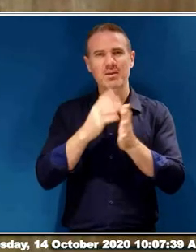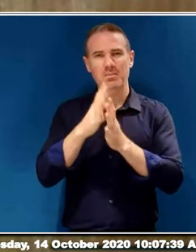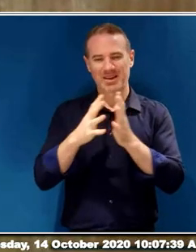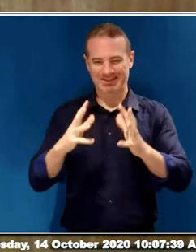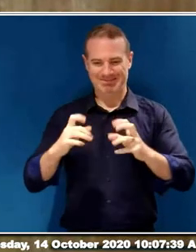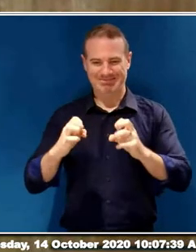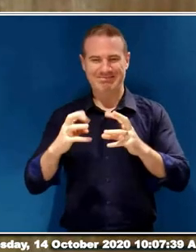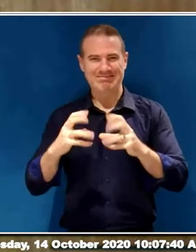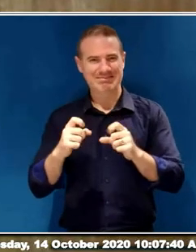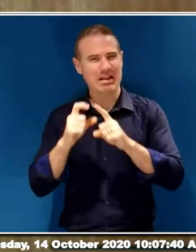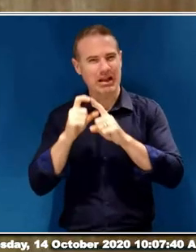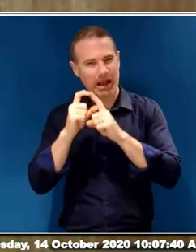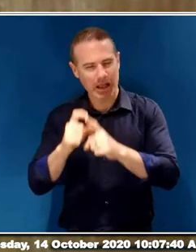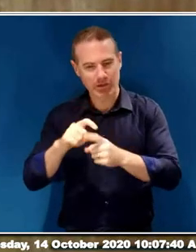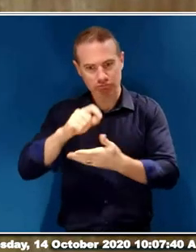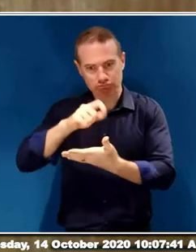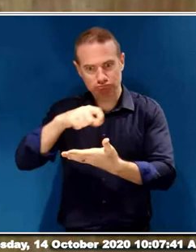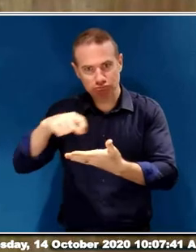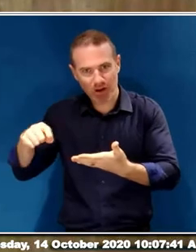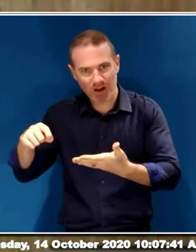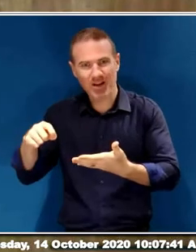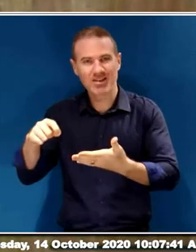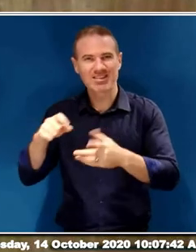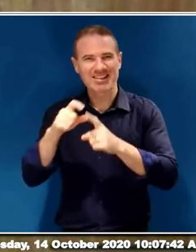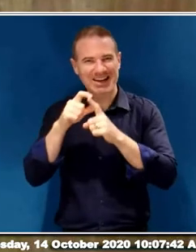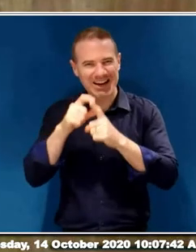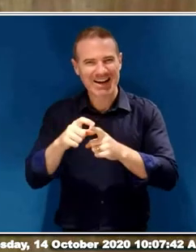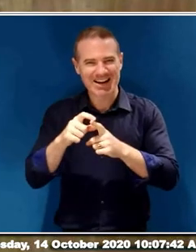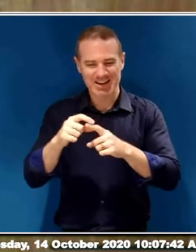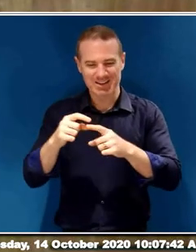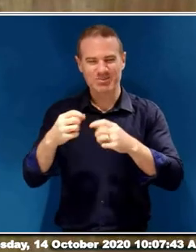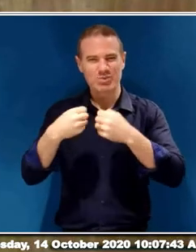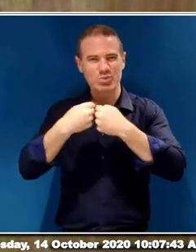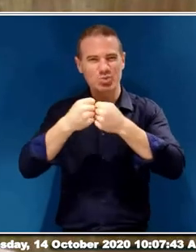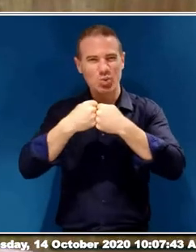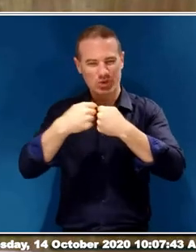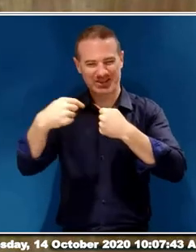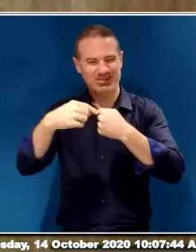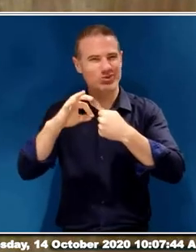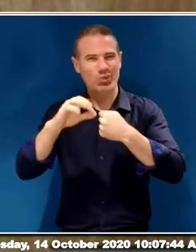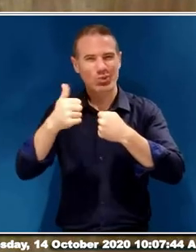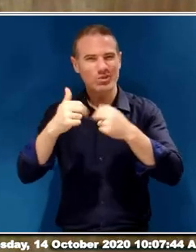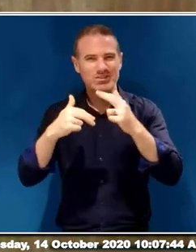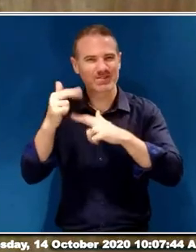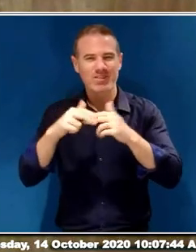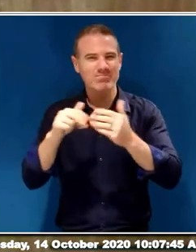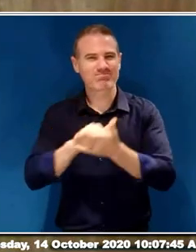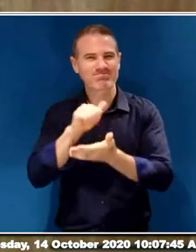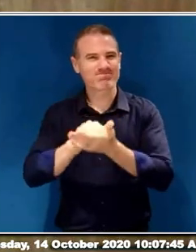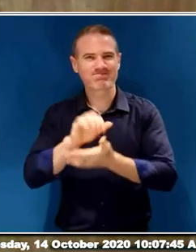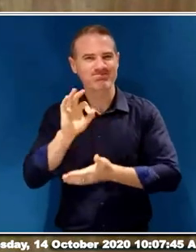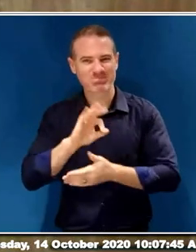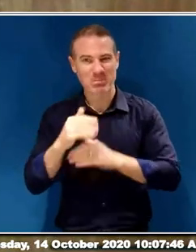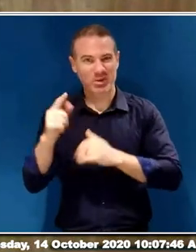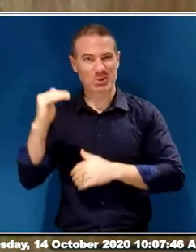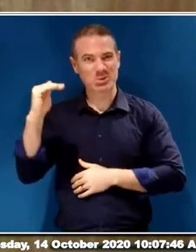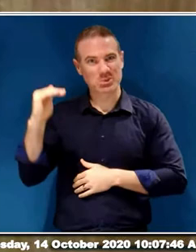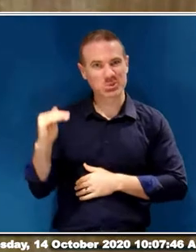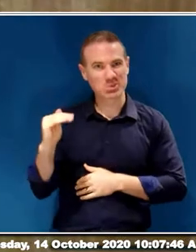to perform fine motor tasks. And does he require any additional supports as a result of these conditions?